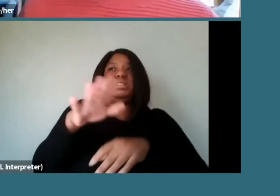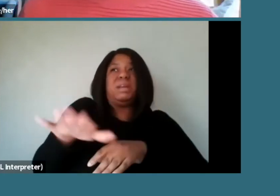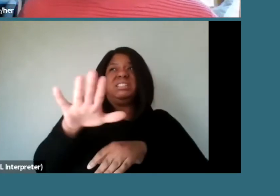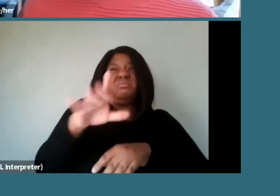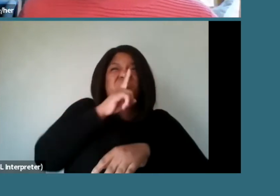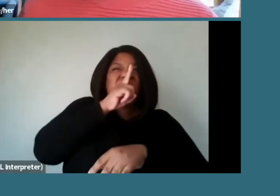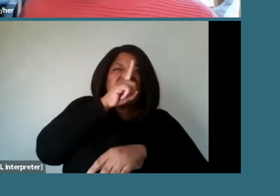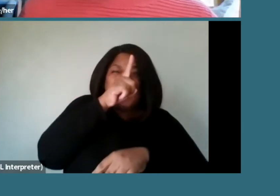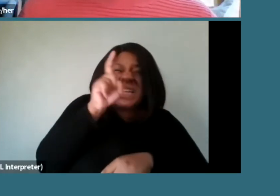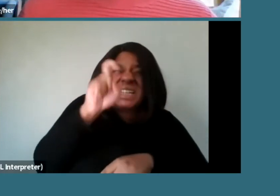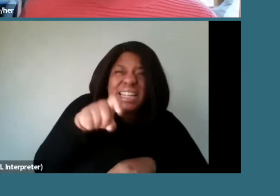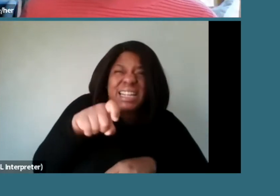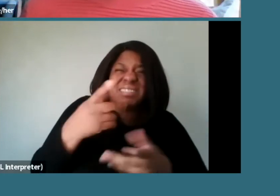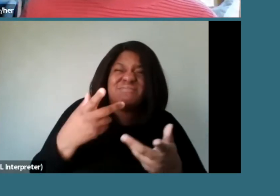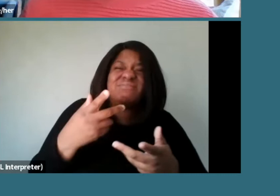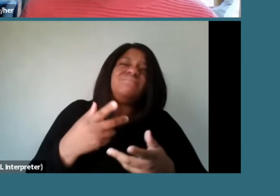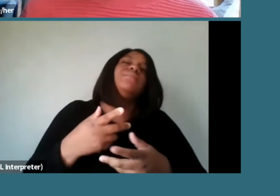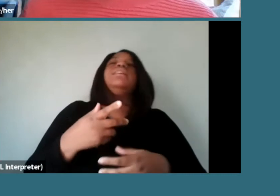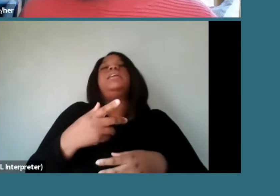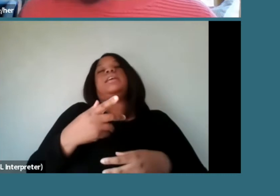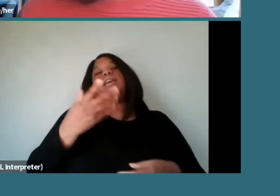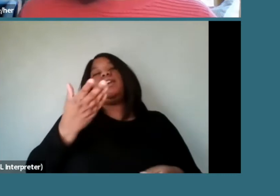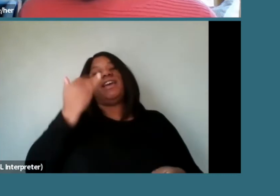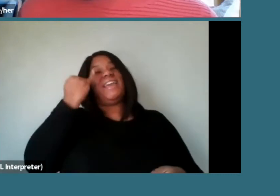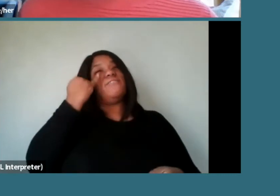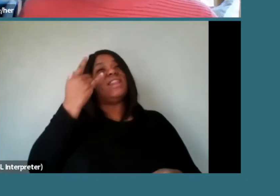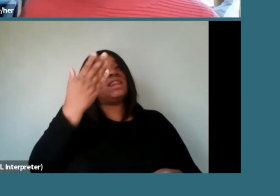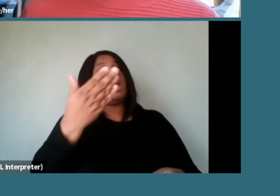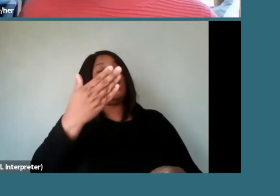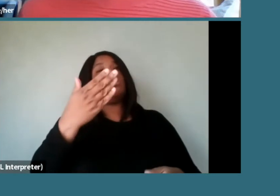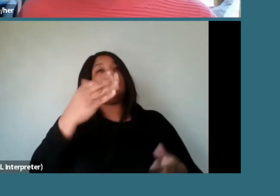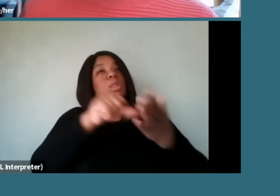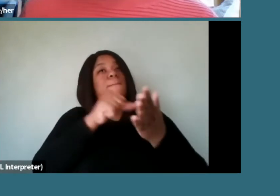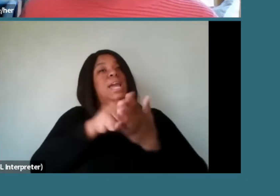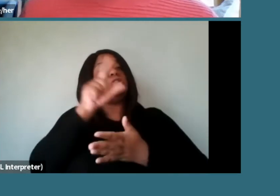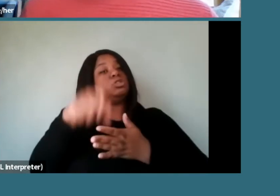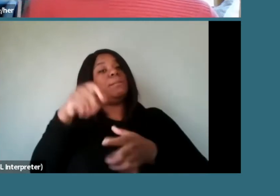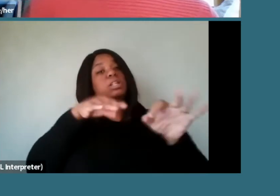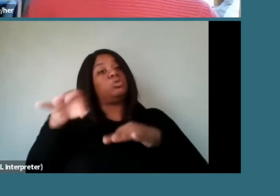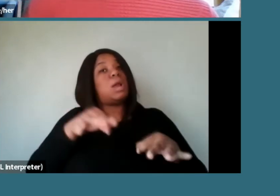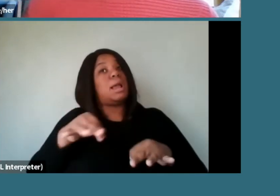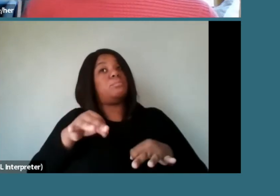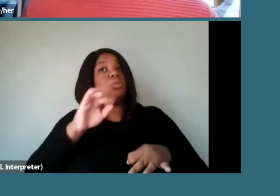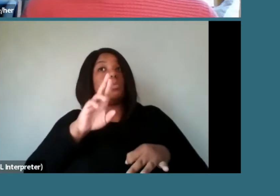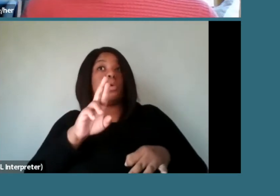So I think that if you have it on a page, then it should be described. Otherwise maybe it just doesn't need to be there.